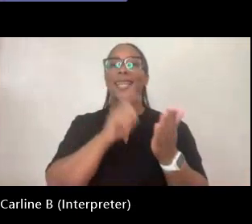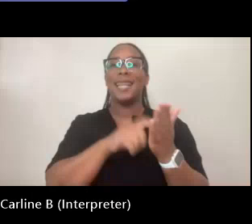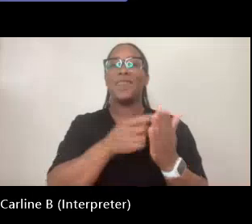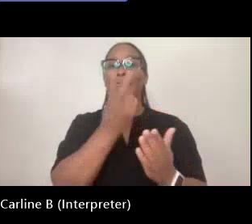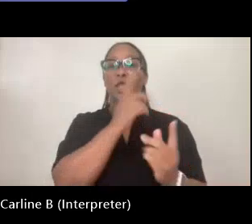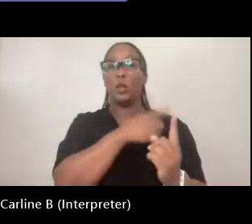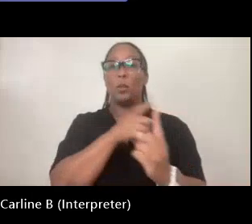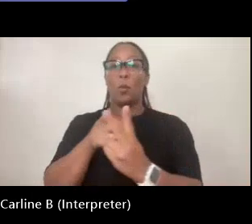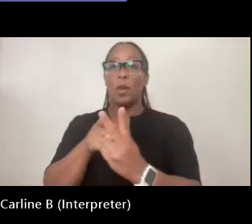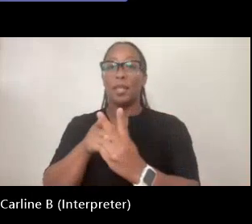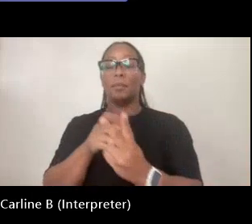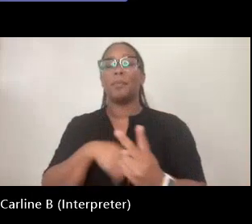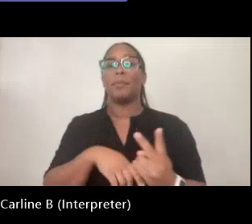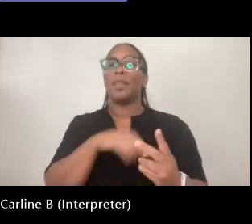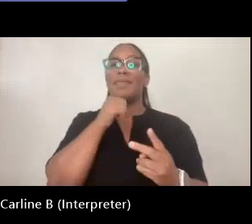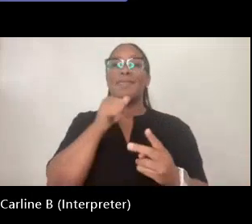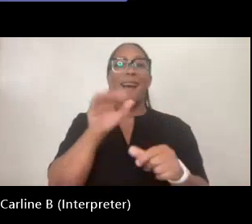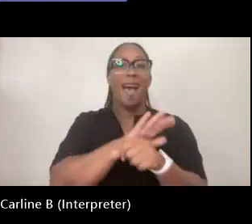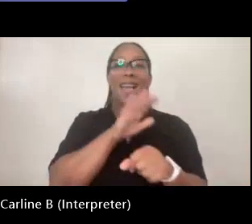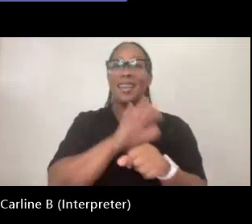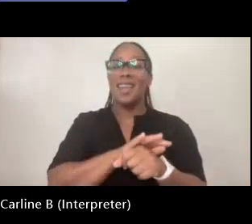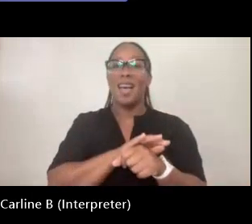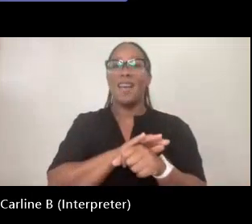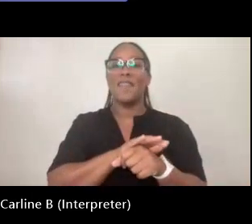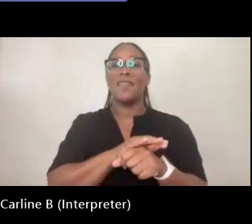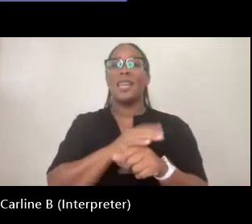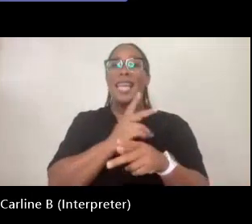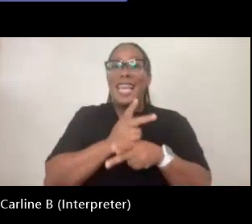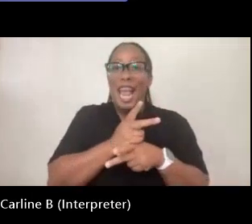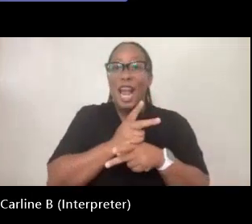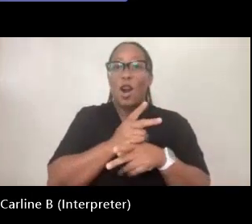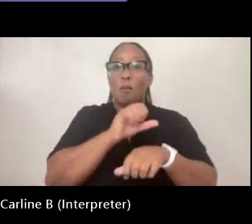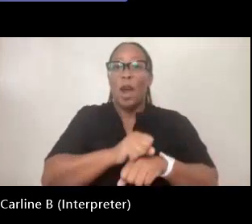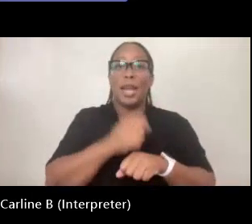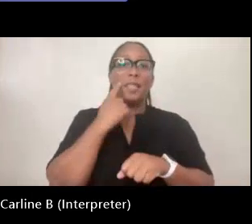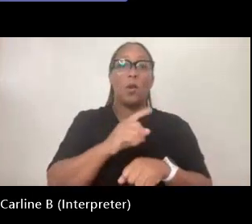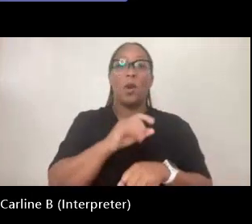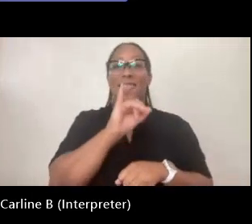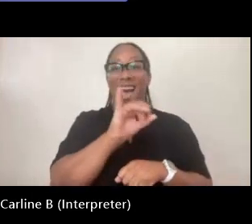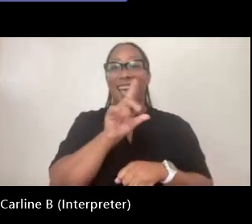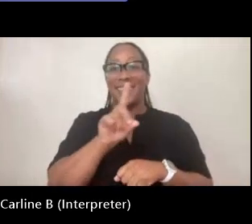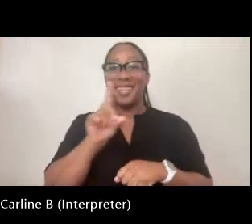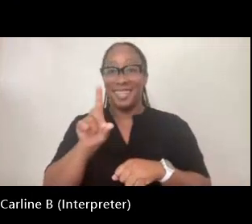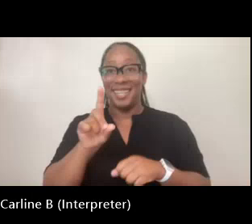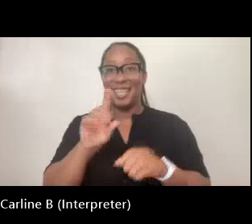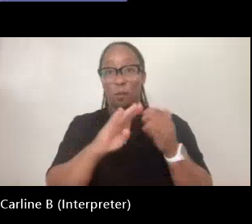There was a historical lack of evidence based care practices for the IDD communities.